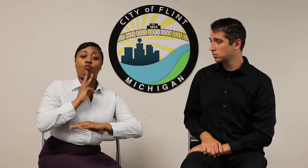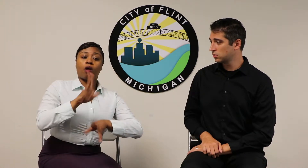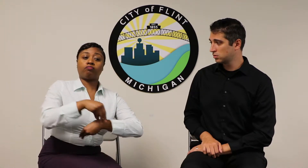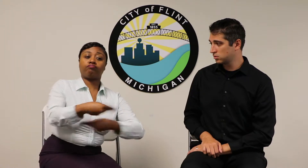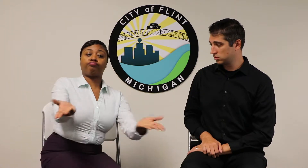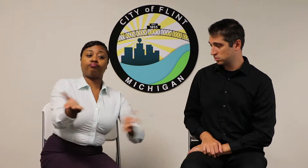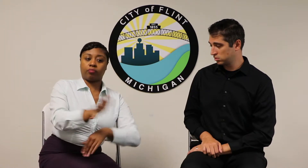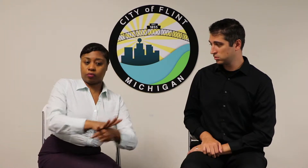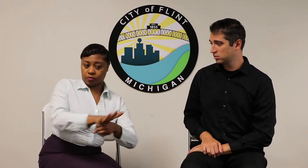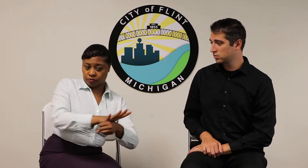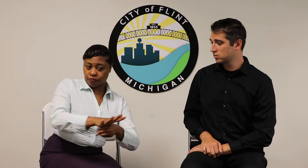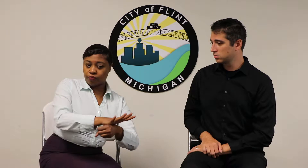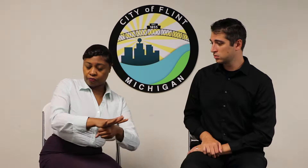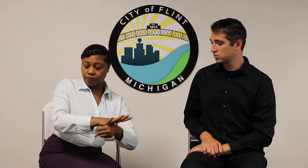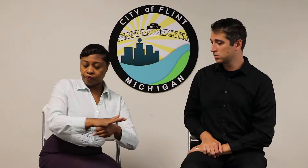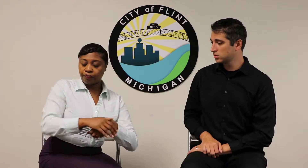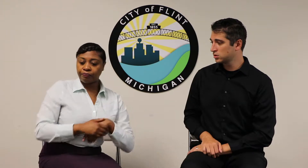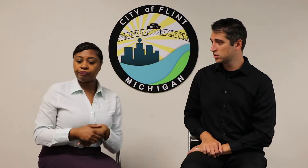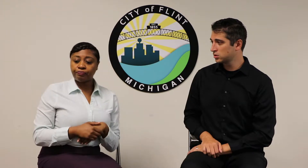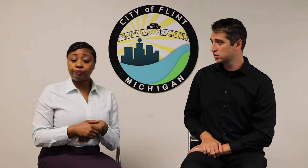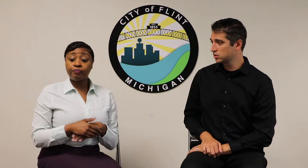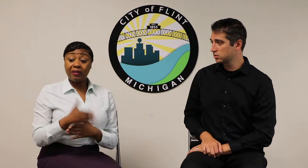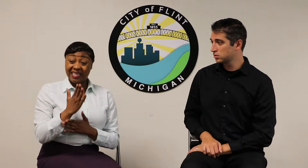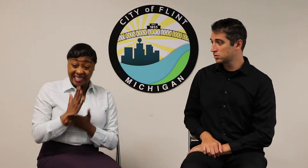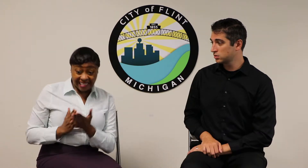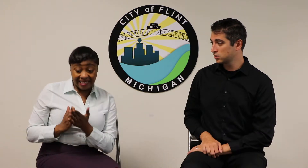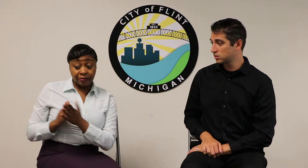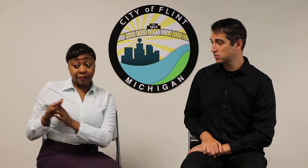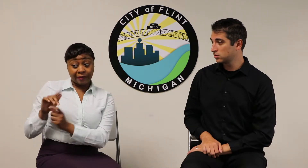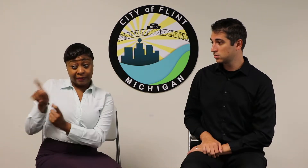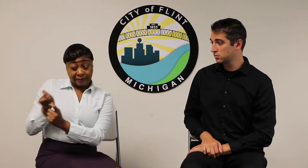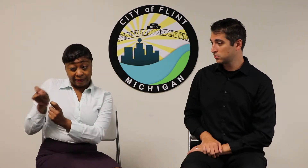There are certain populations that are having water delivered to them. We would